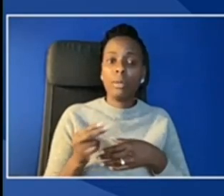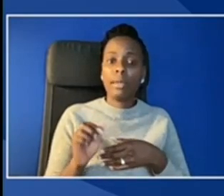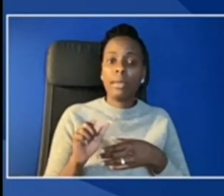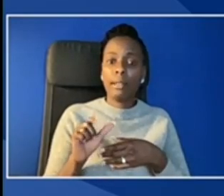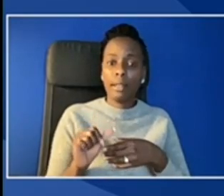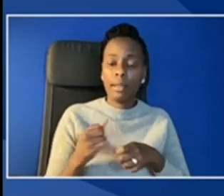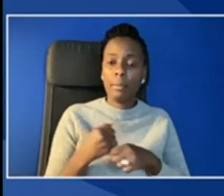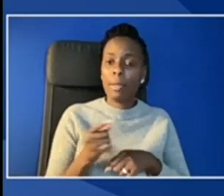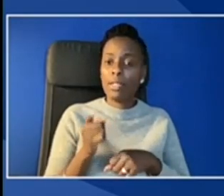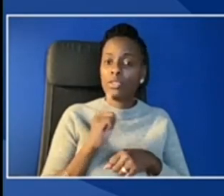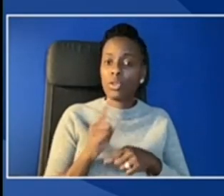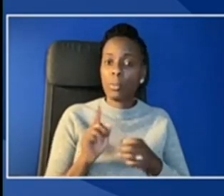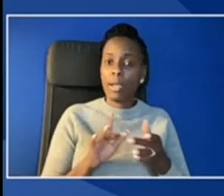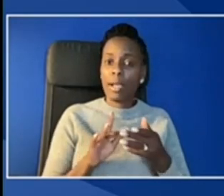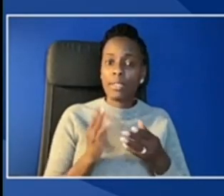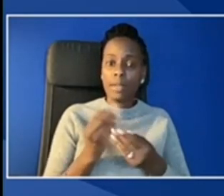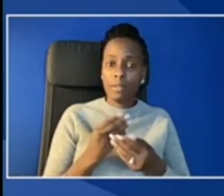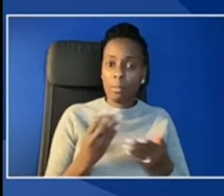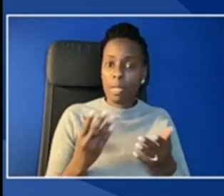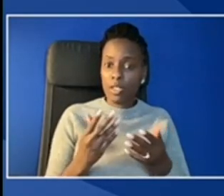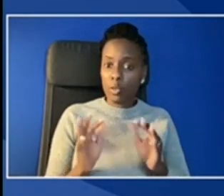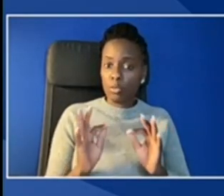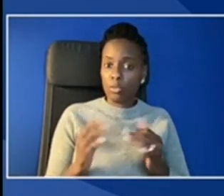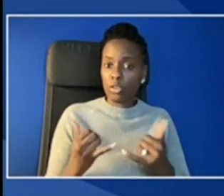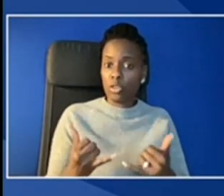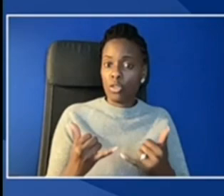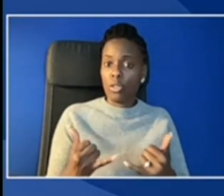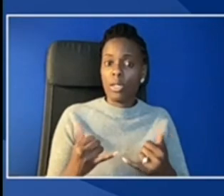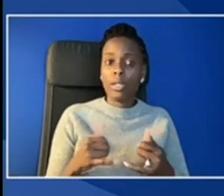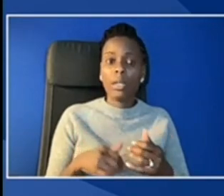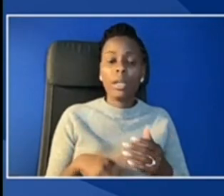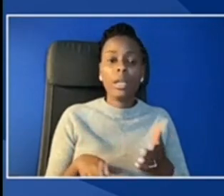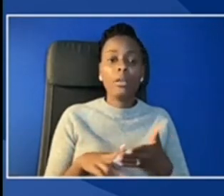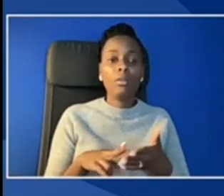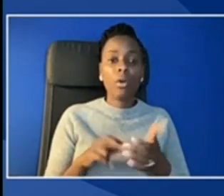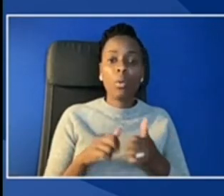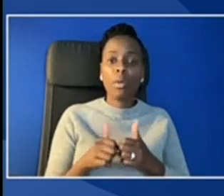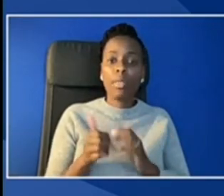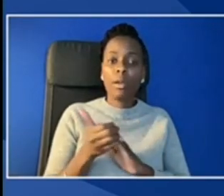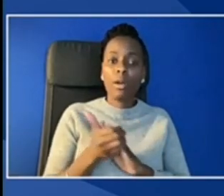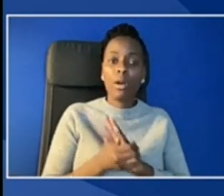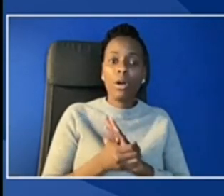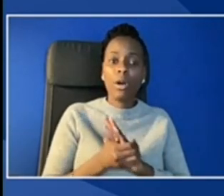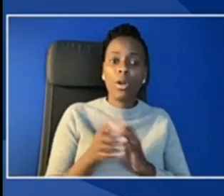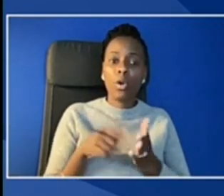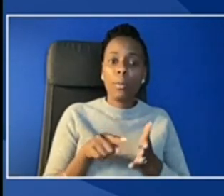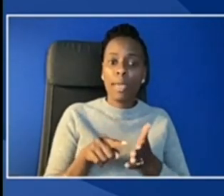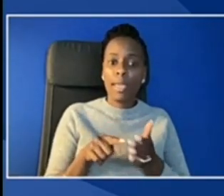current, and enrolled in autopay, with my first payment scheduled in October as instructed by the Government.